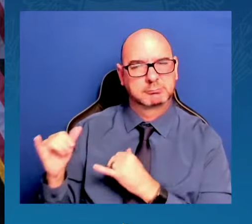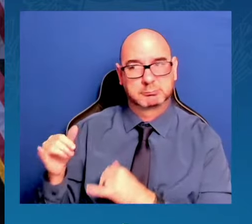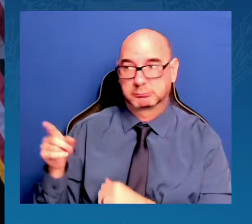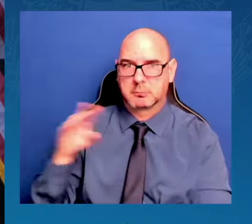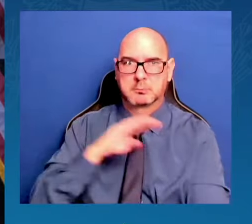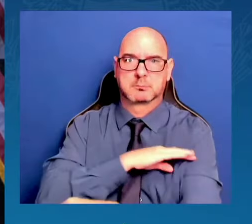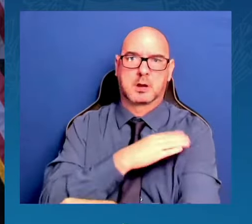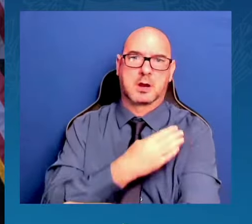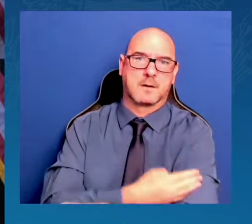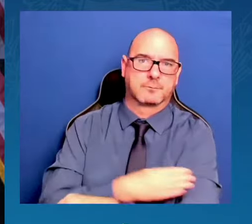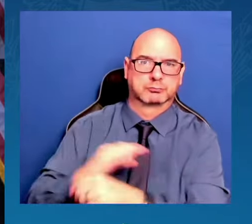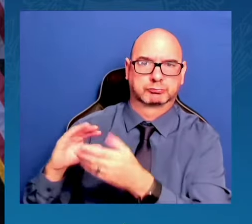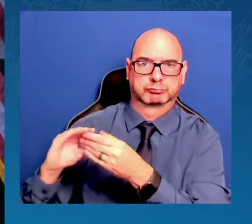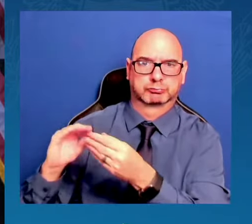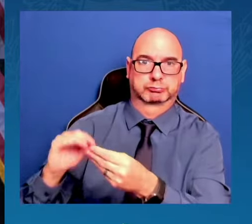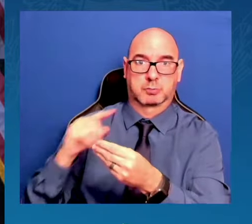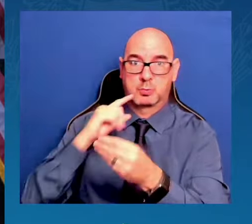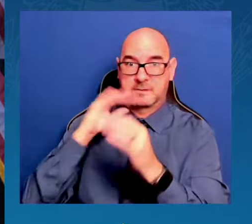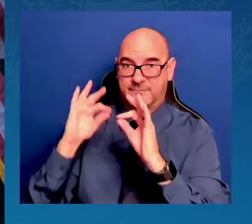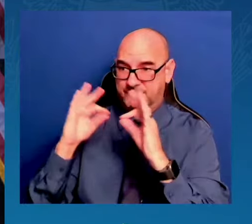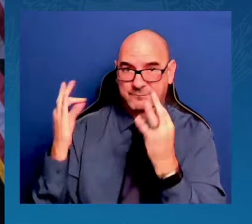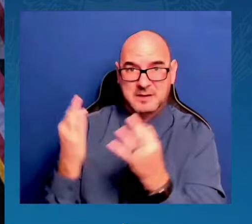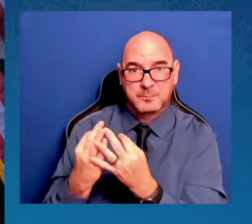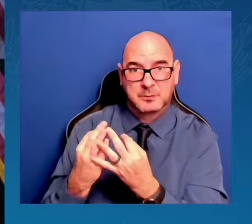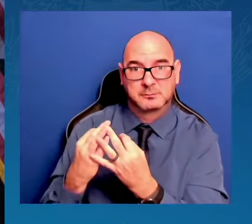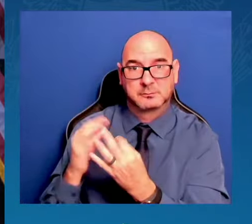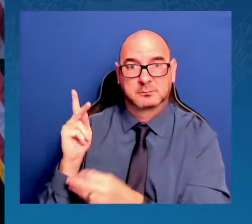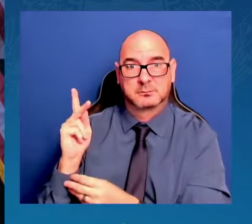so proud to Aunty G in the house.